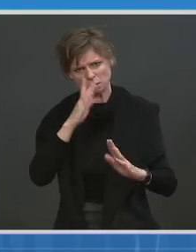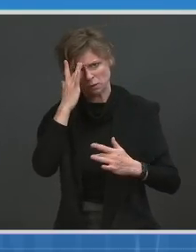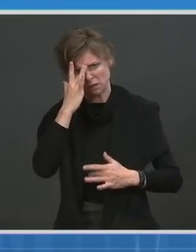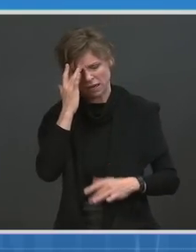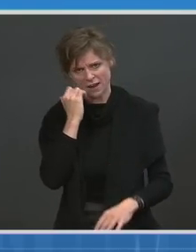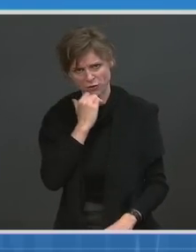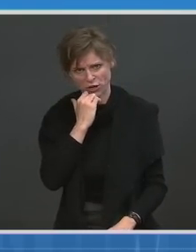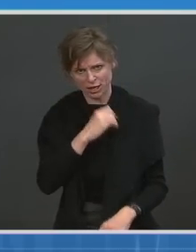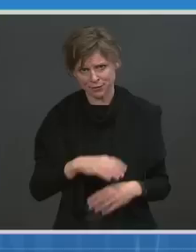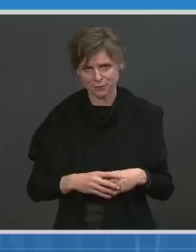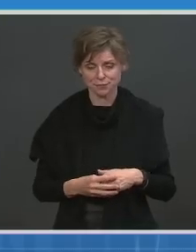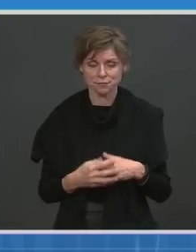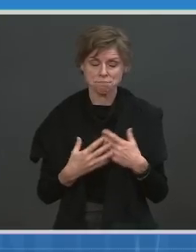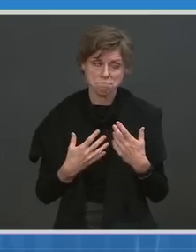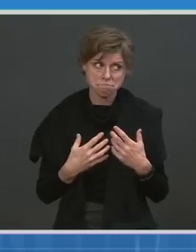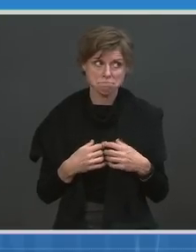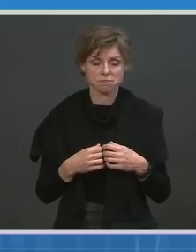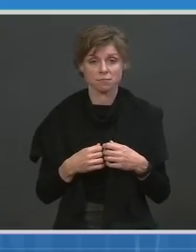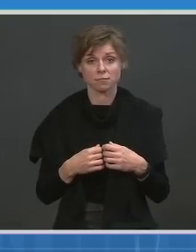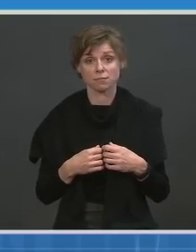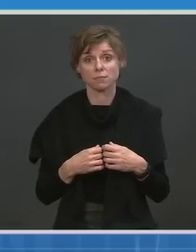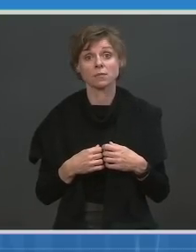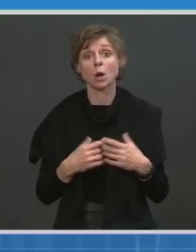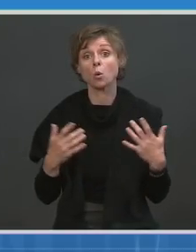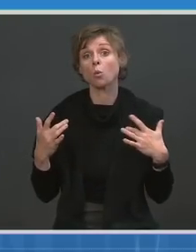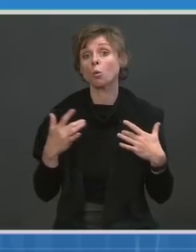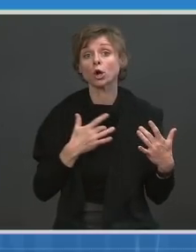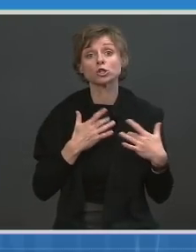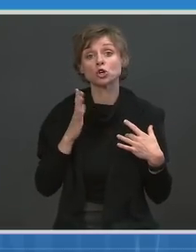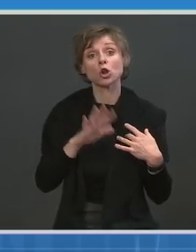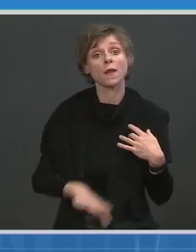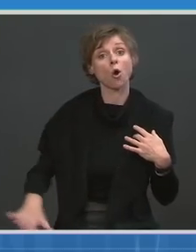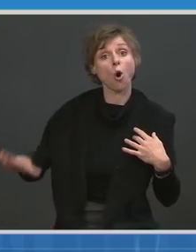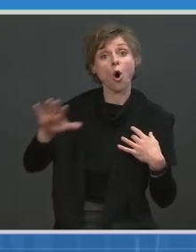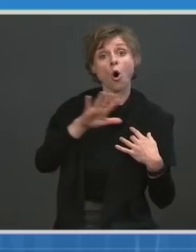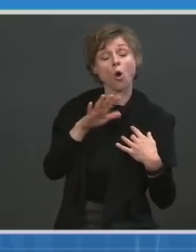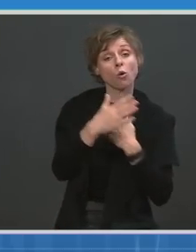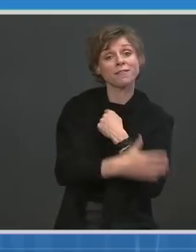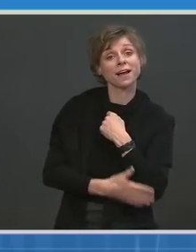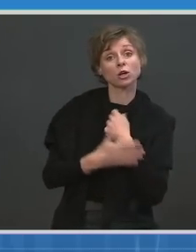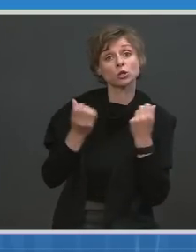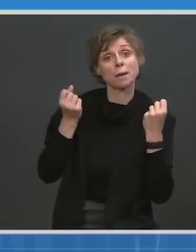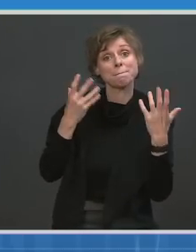The concern is that throughout the country, there are a number of state, city, regions